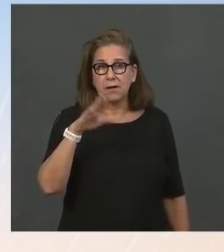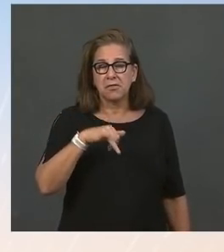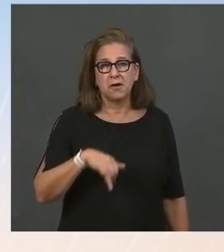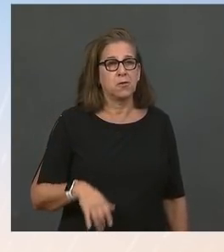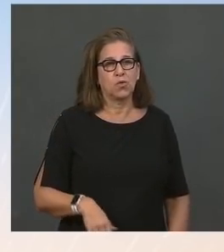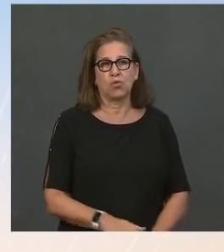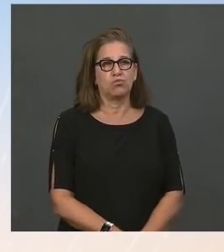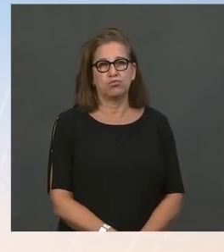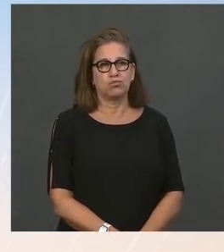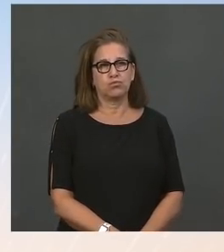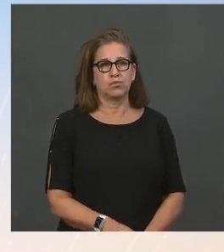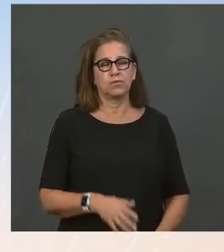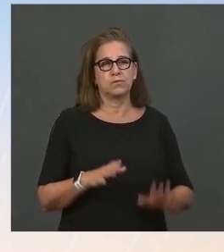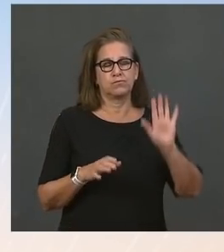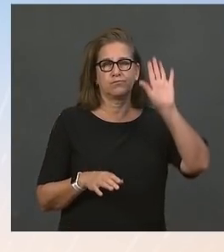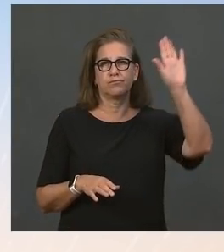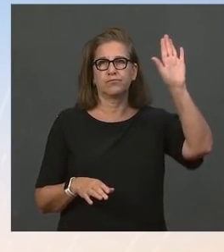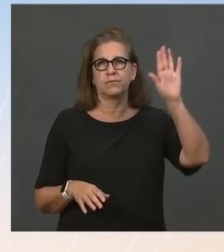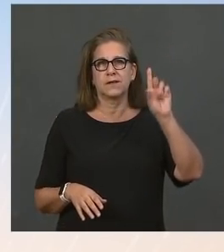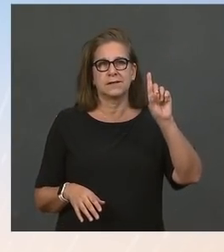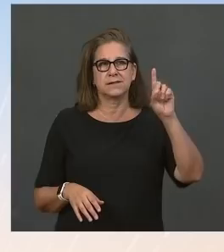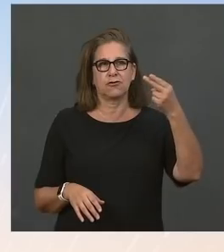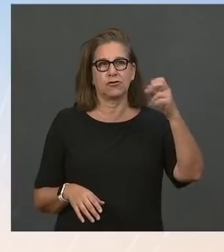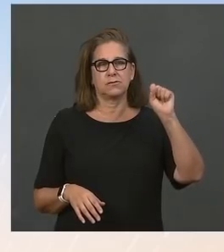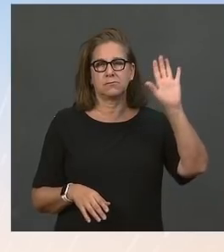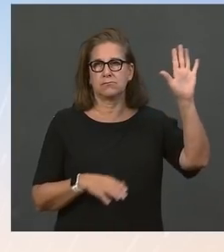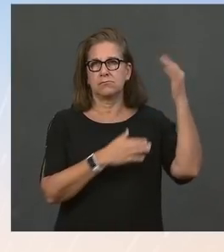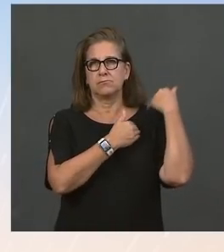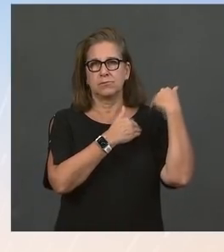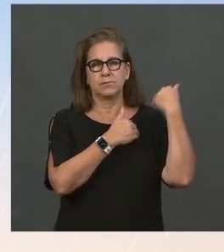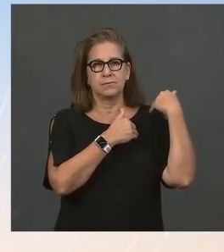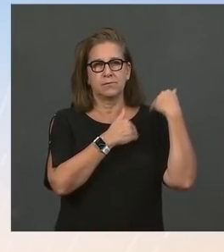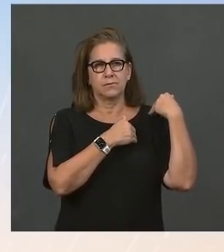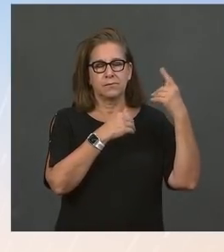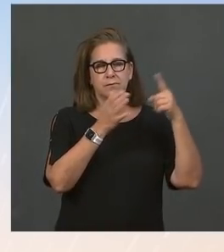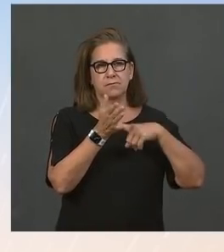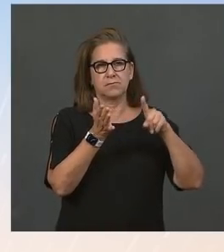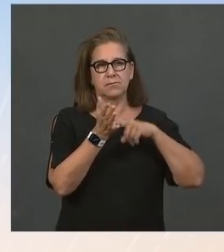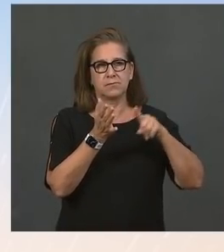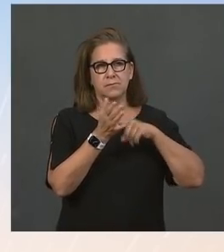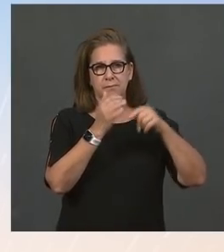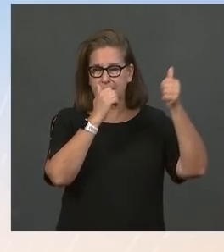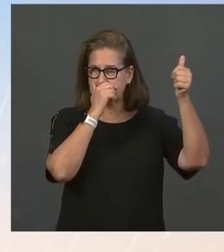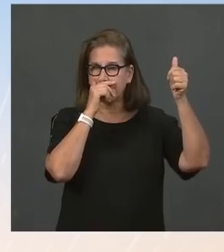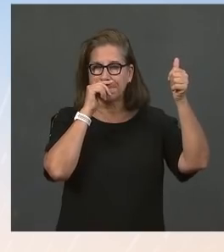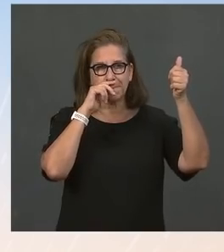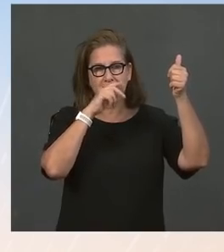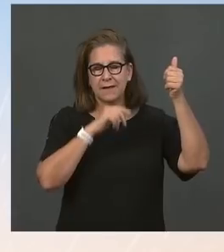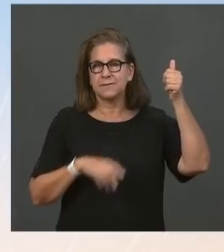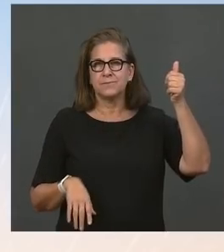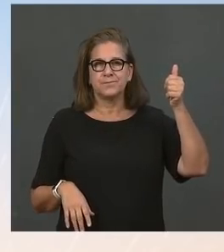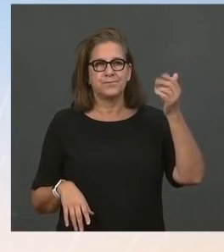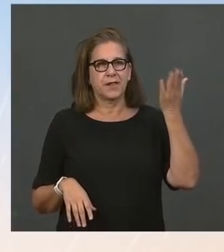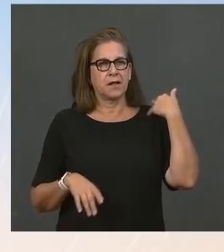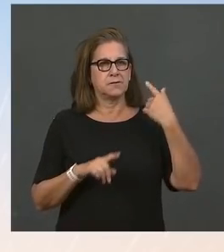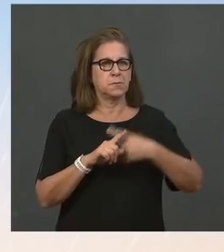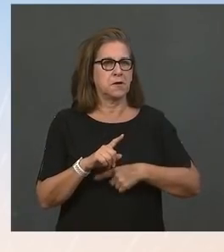I can check with them and see what the status is. I know what he said at the time, and I will see if there's any particular update on that. Q So is the White House in active communication